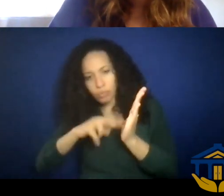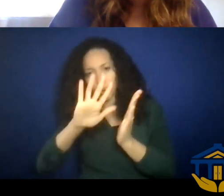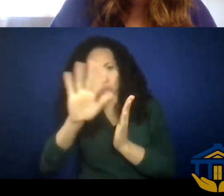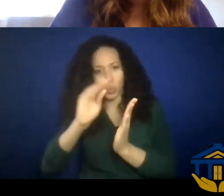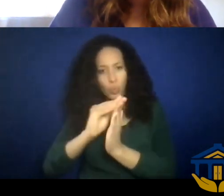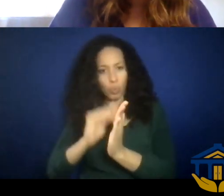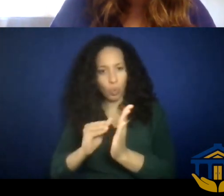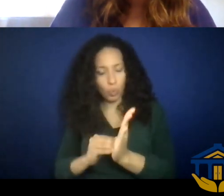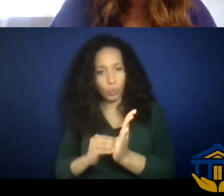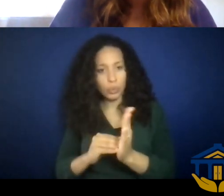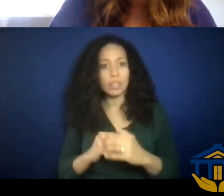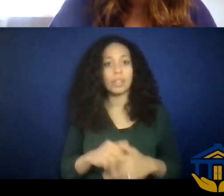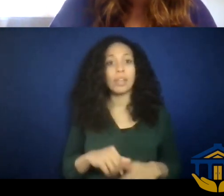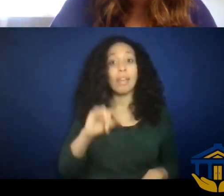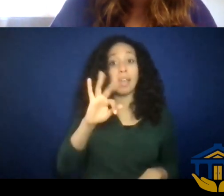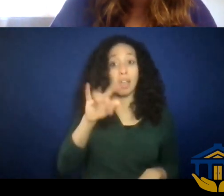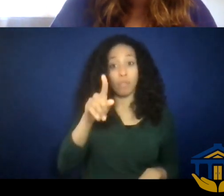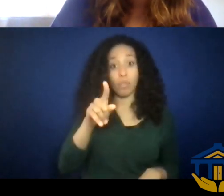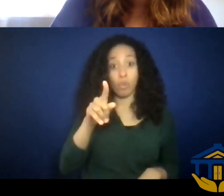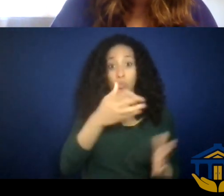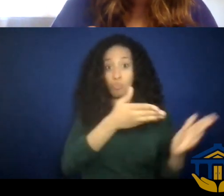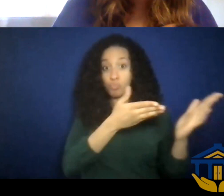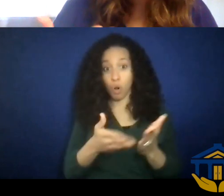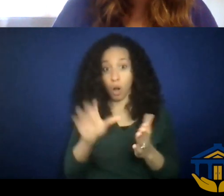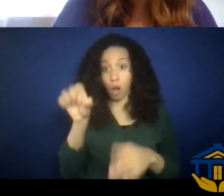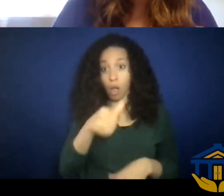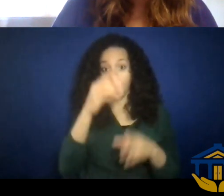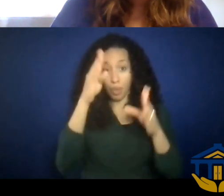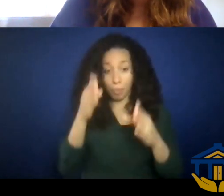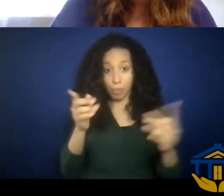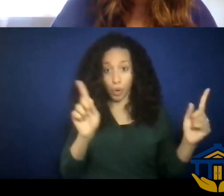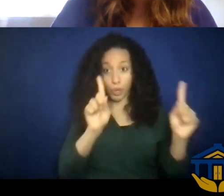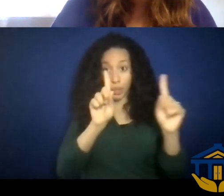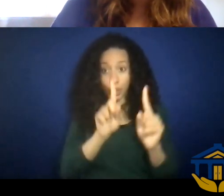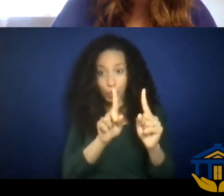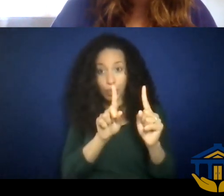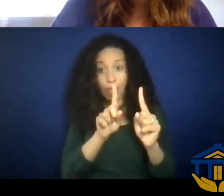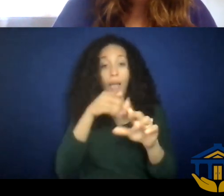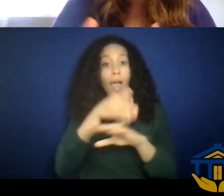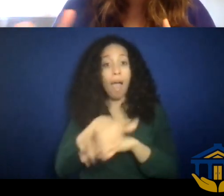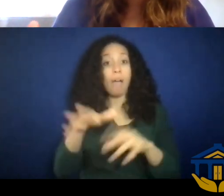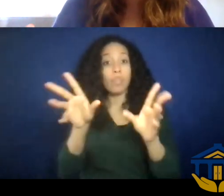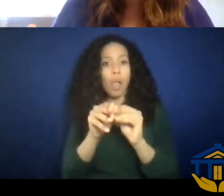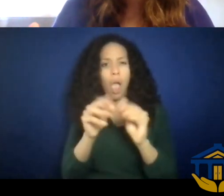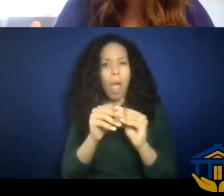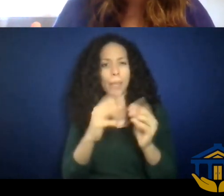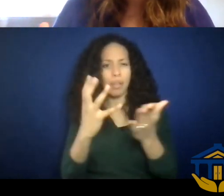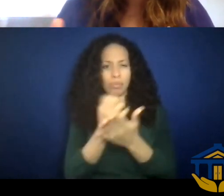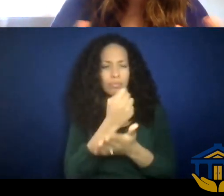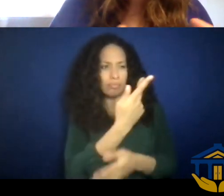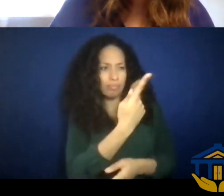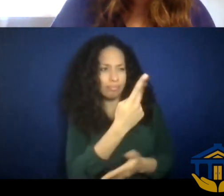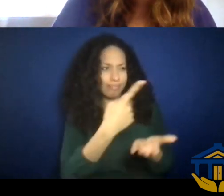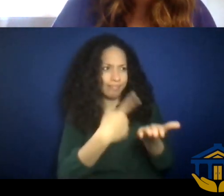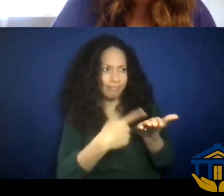it's kind of helpful to have a discussion back and forth to see how they saw things. How you saw